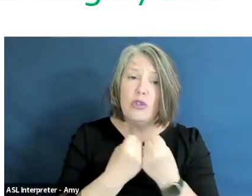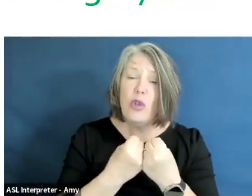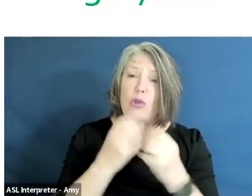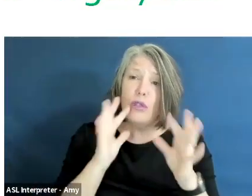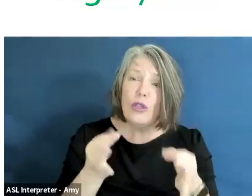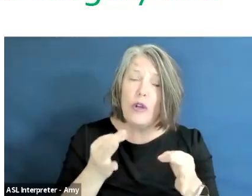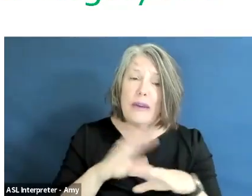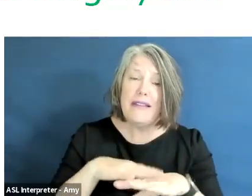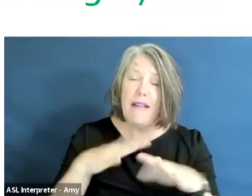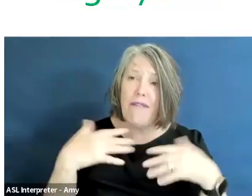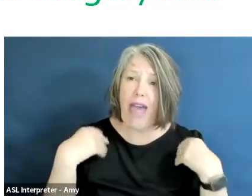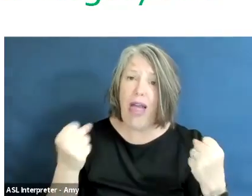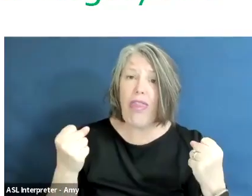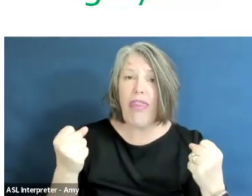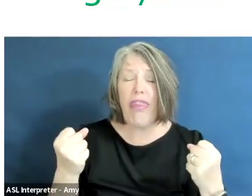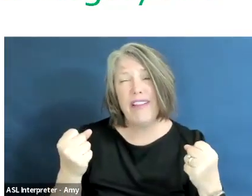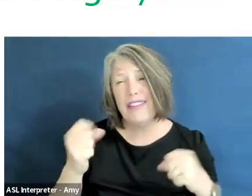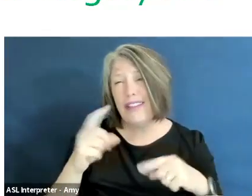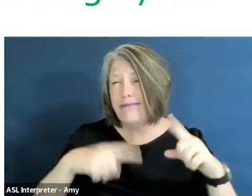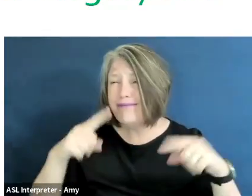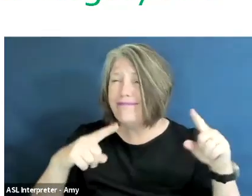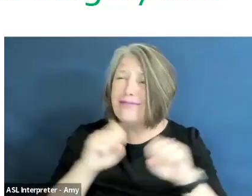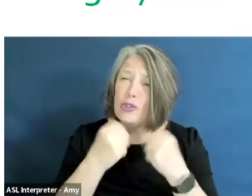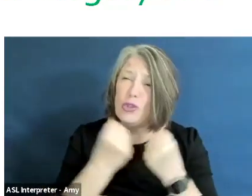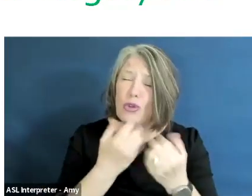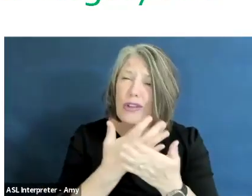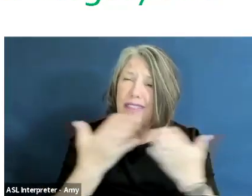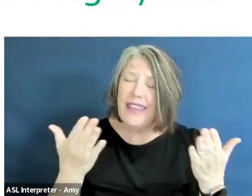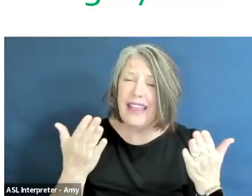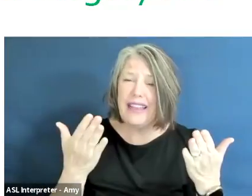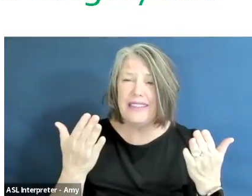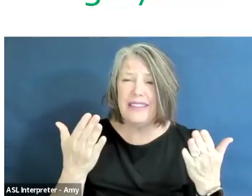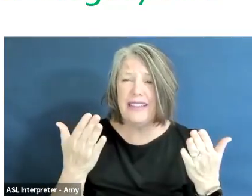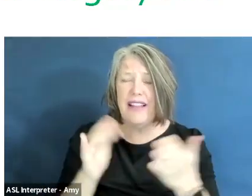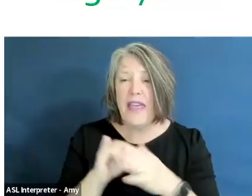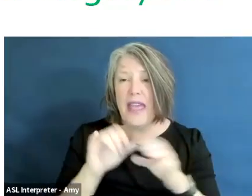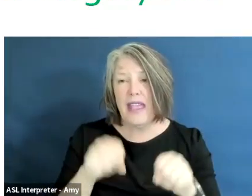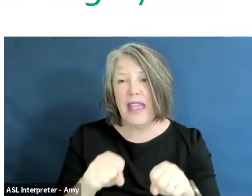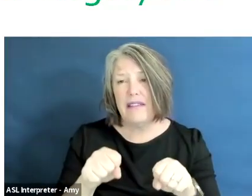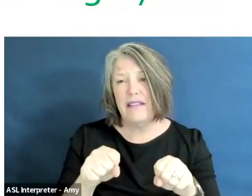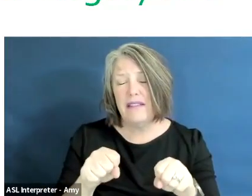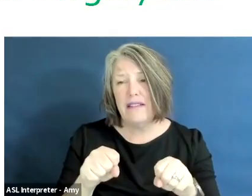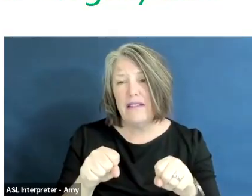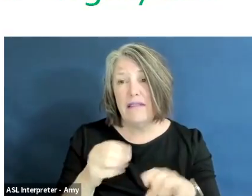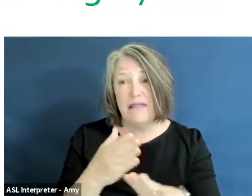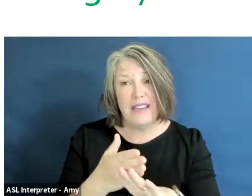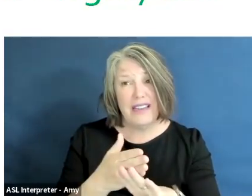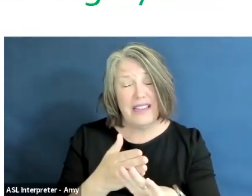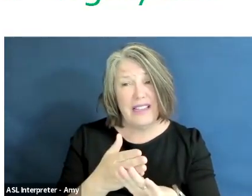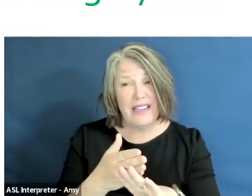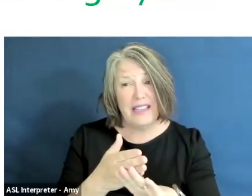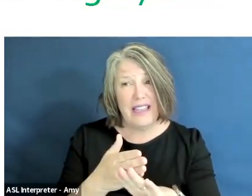a variety of different social factors that improve or can make health more complicated,